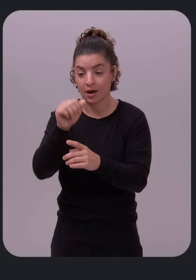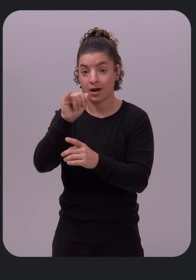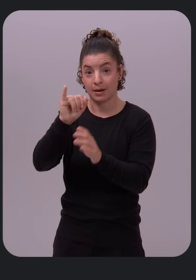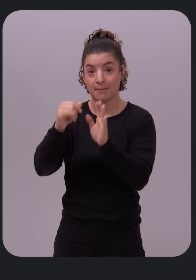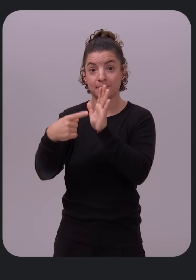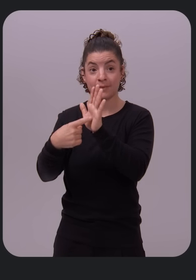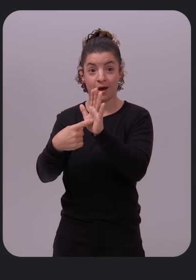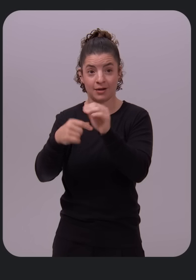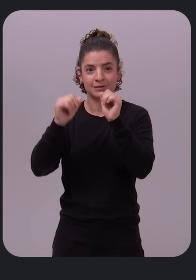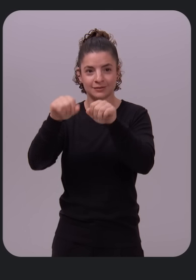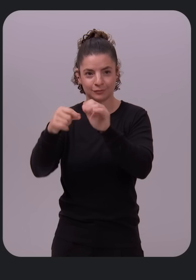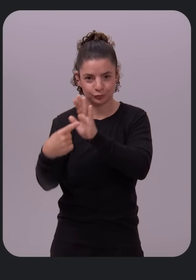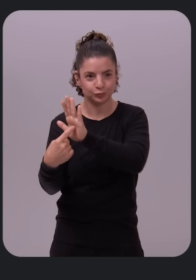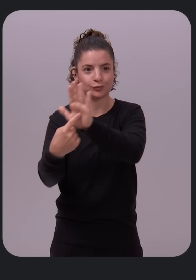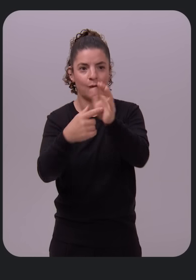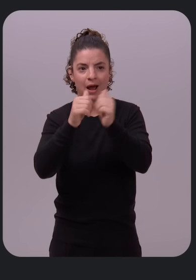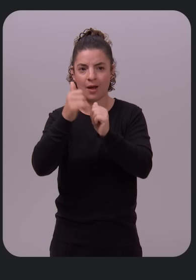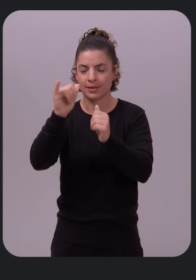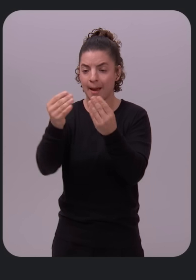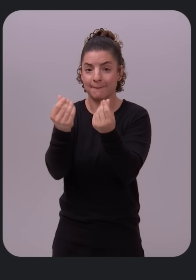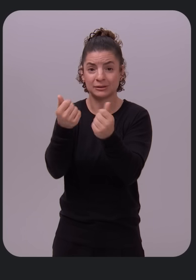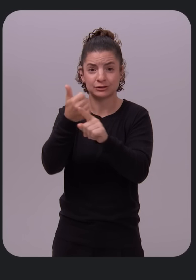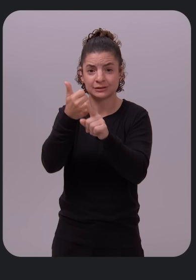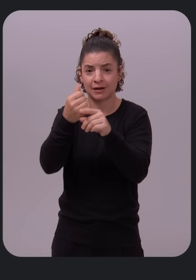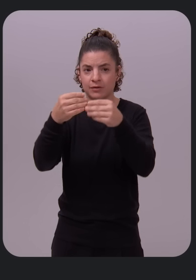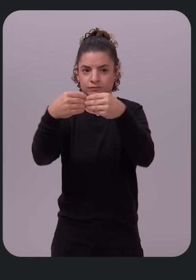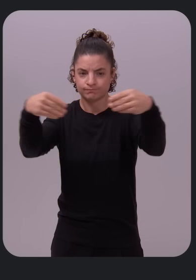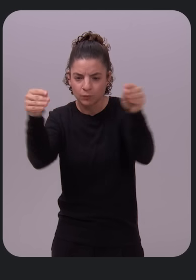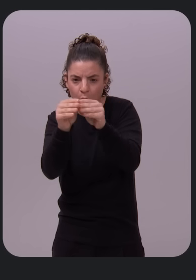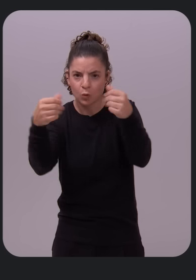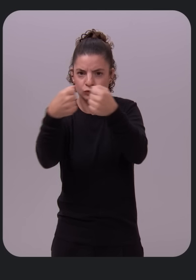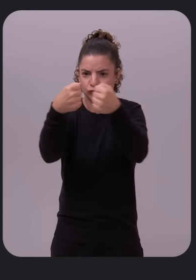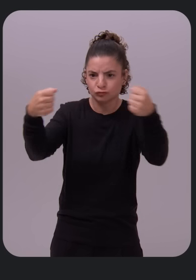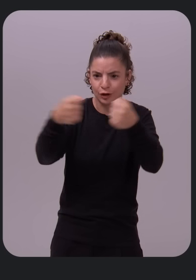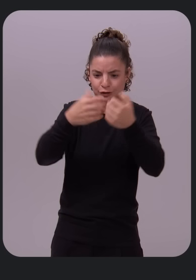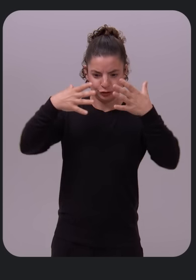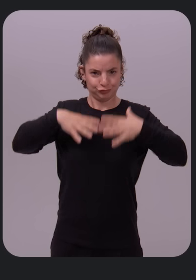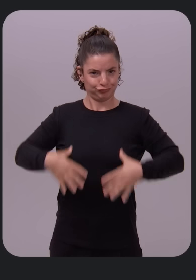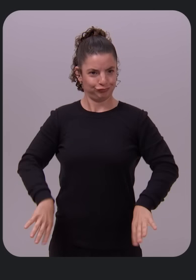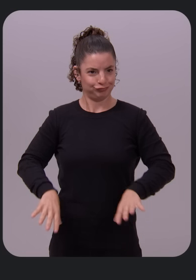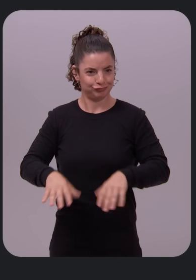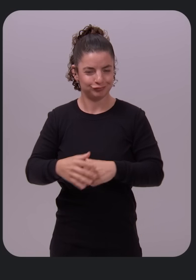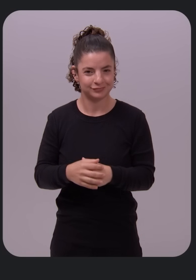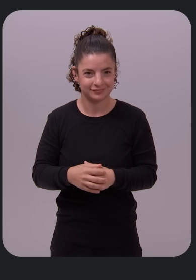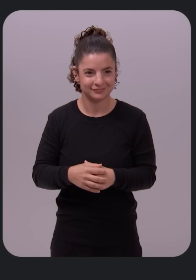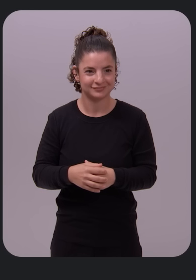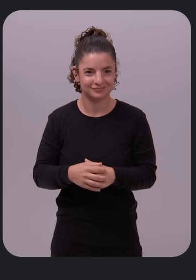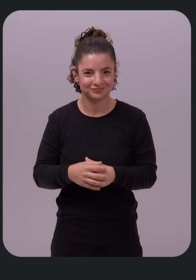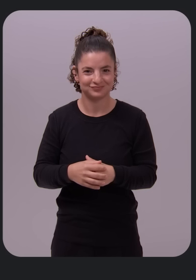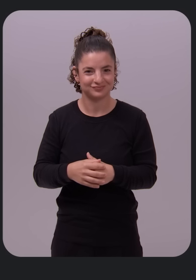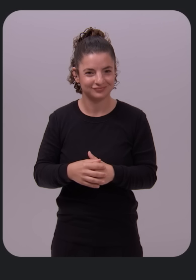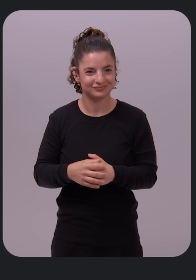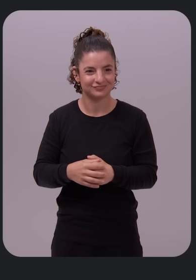is able to show how this material will fold, and stretch, and drape on people.